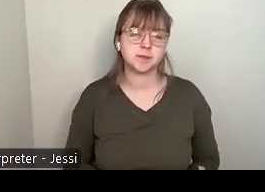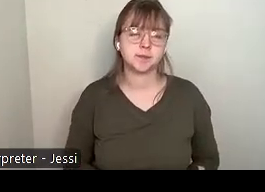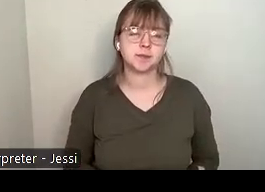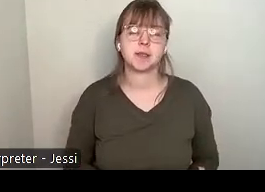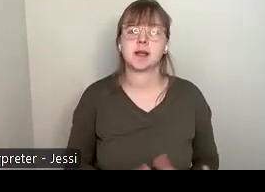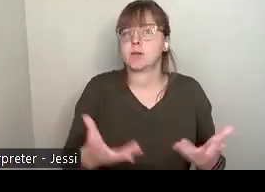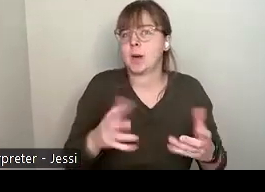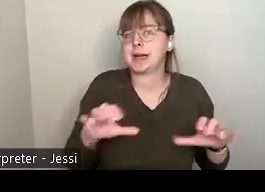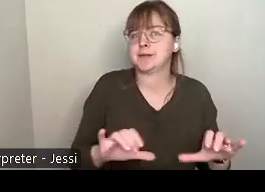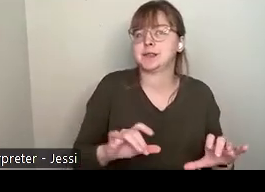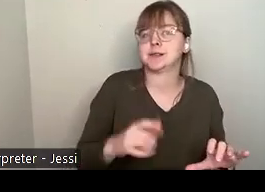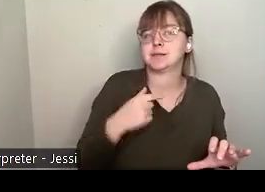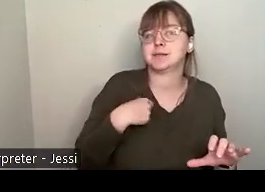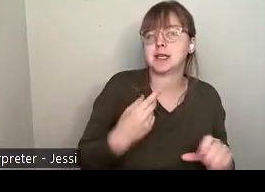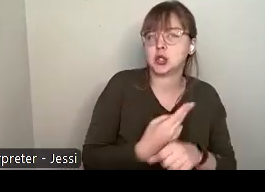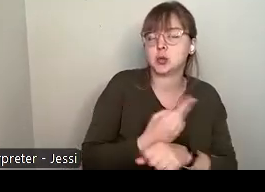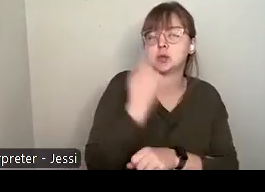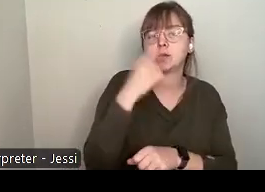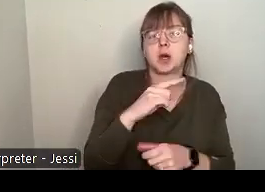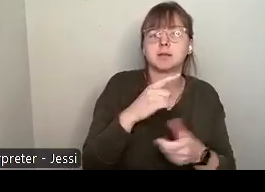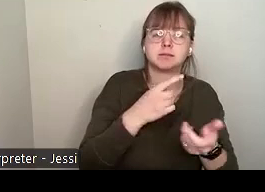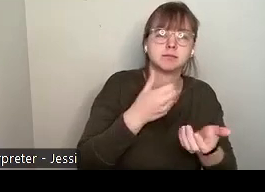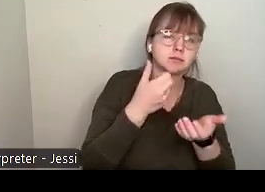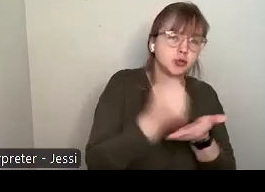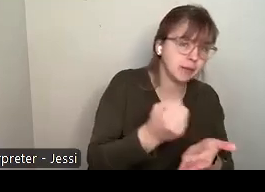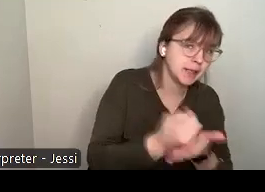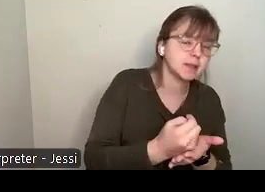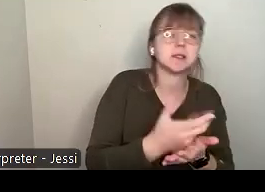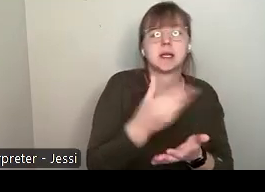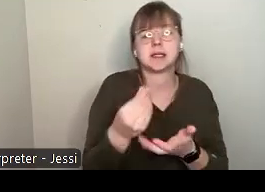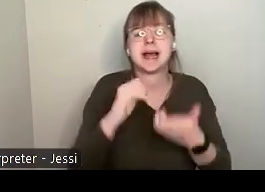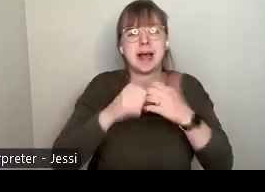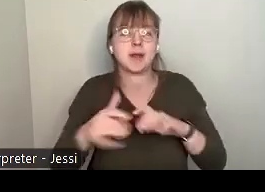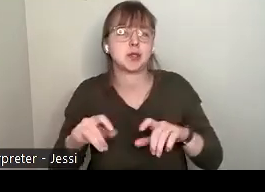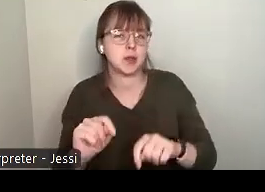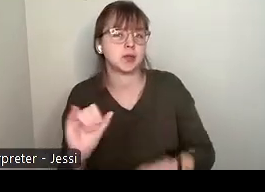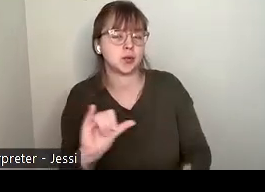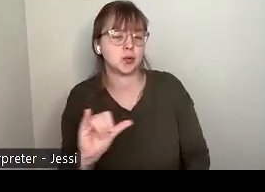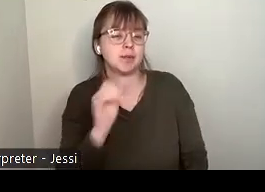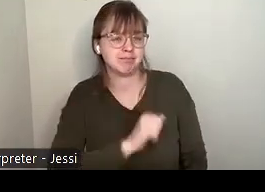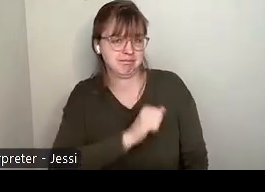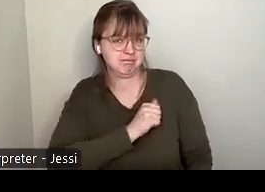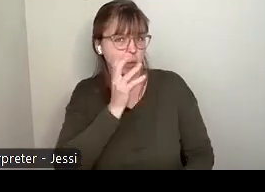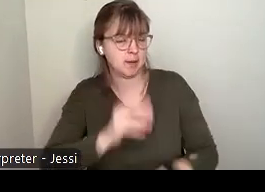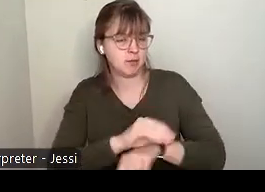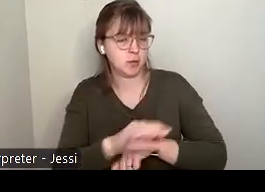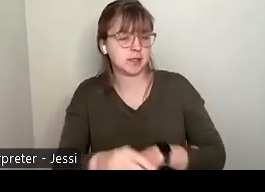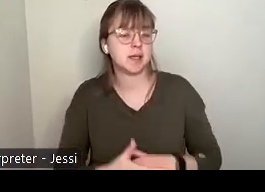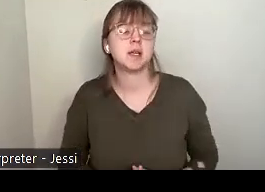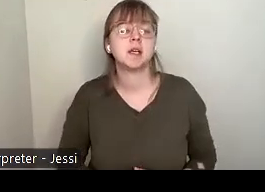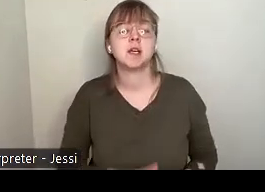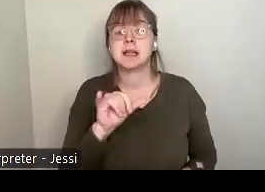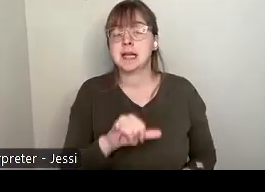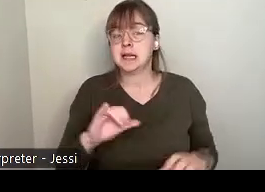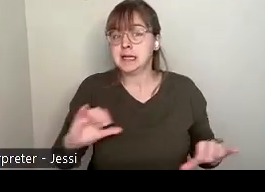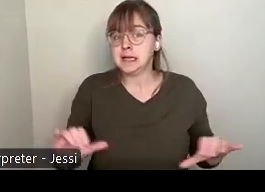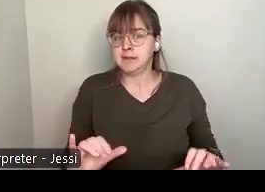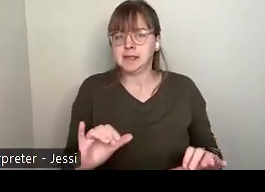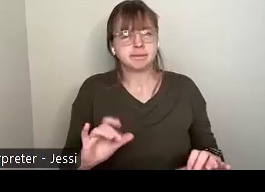consultation and so what these activities look like in practice is that a center director